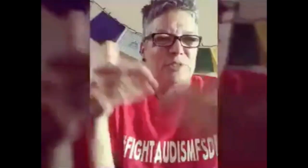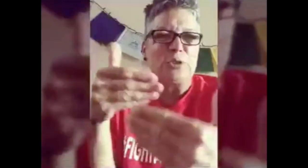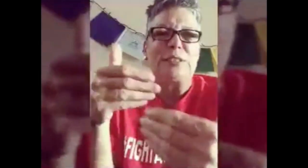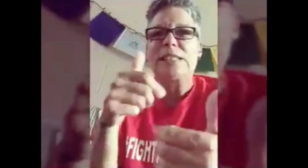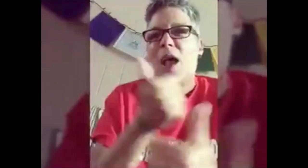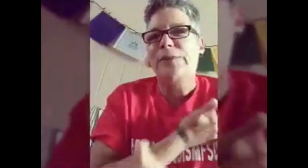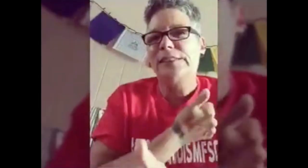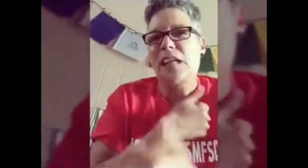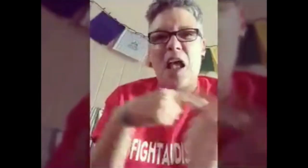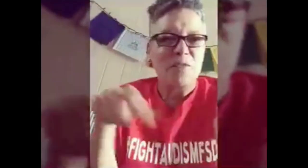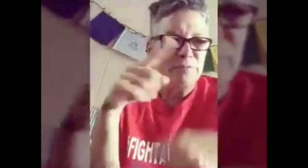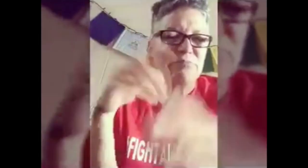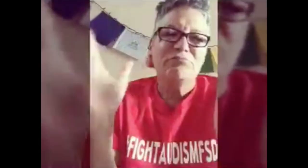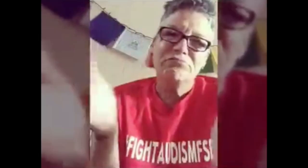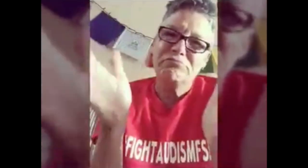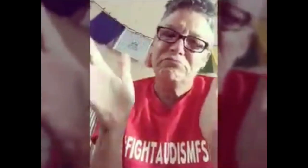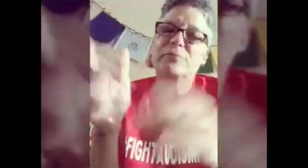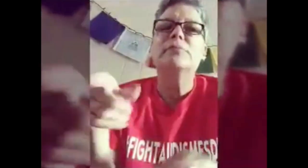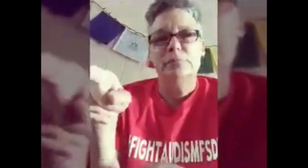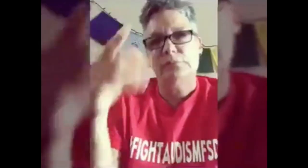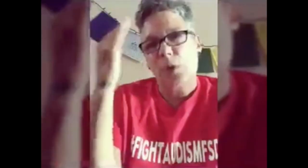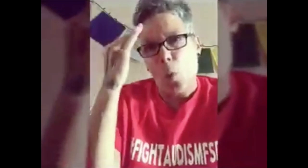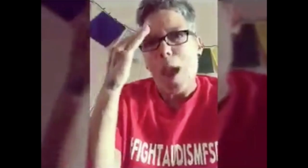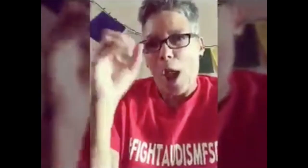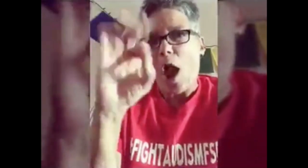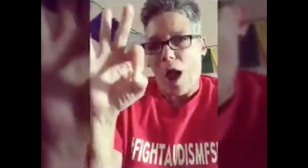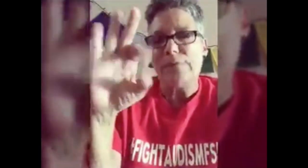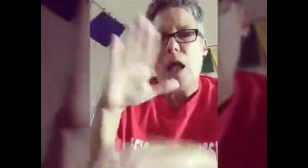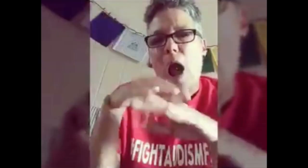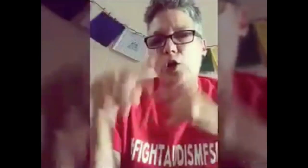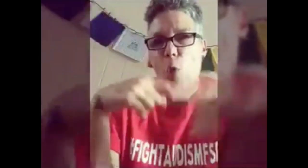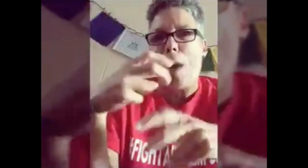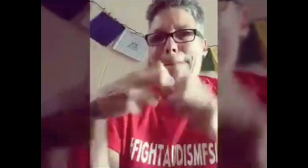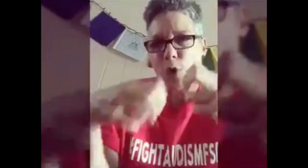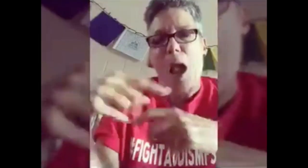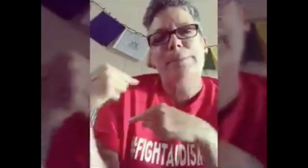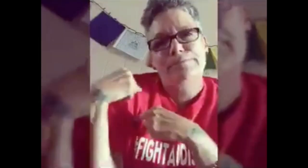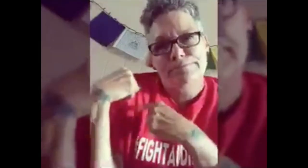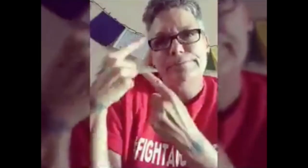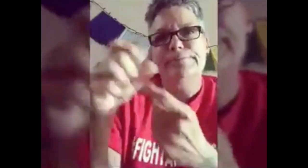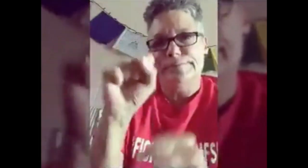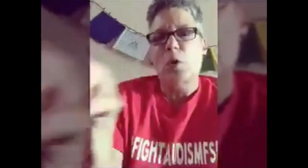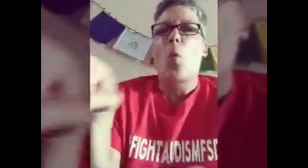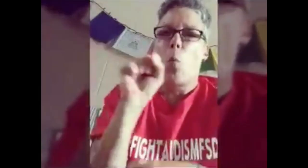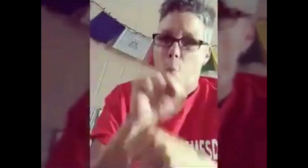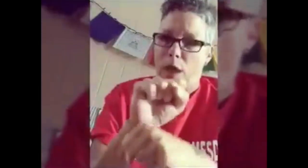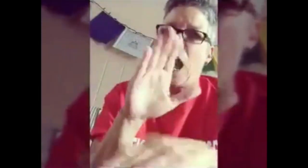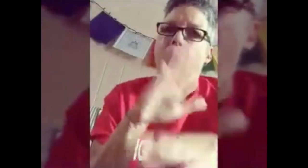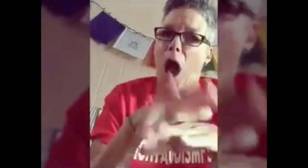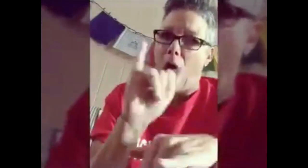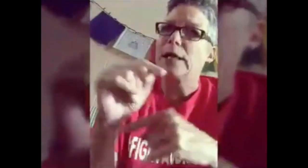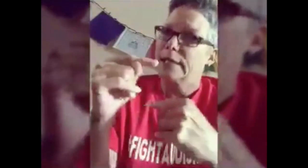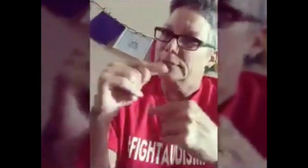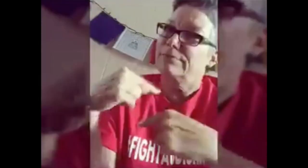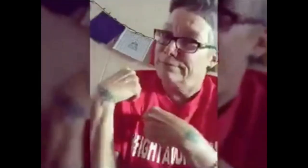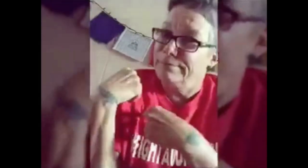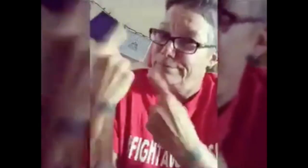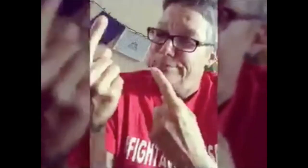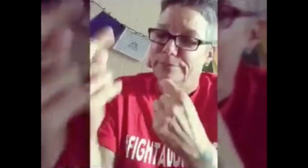We introduced ourselves and talked. She said she is aware of the ongoing problems and that she’s been working on it.